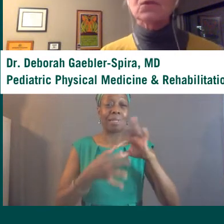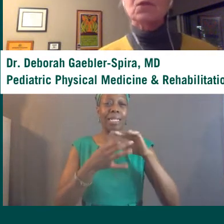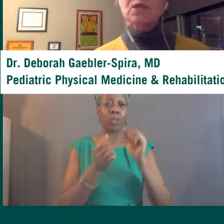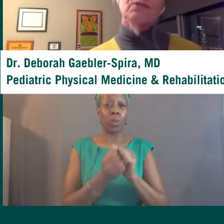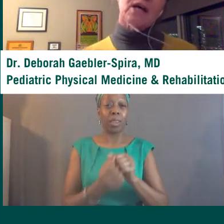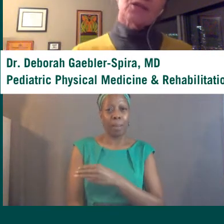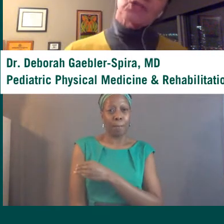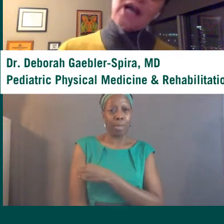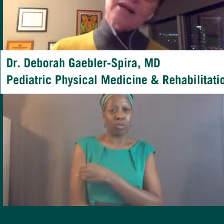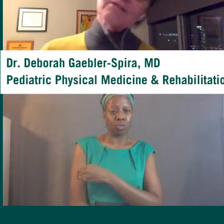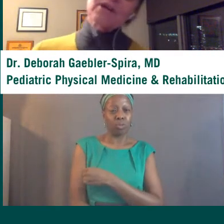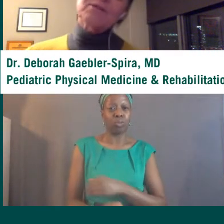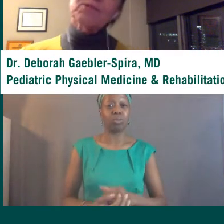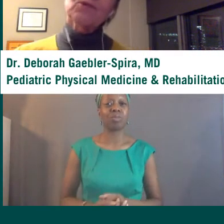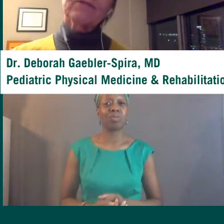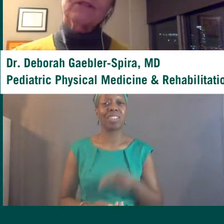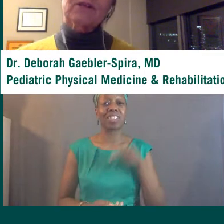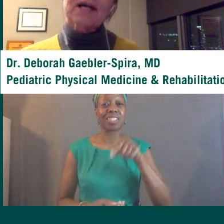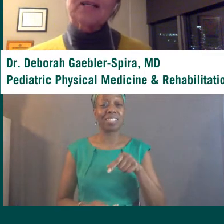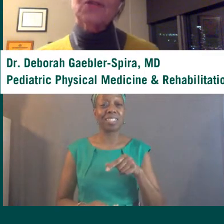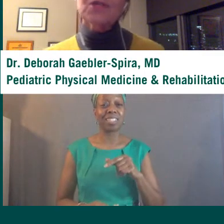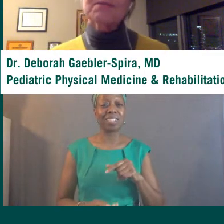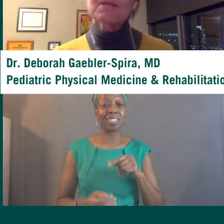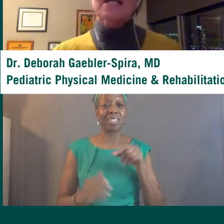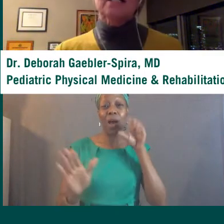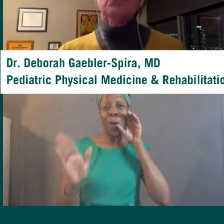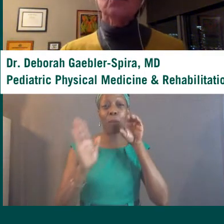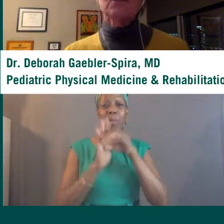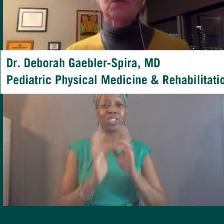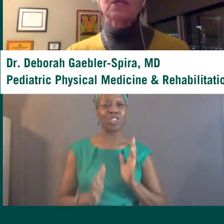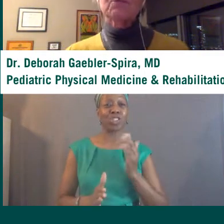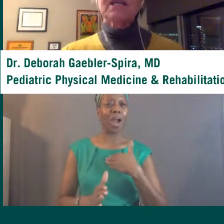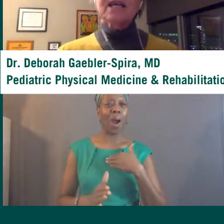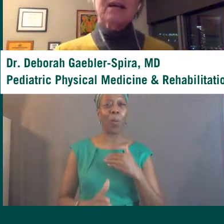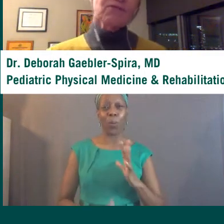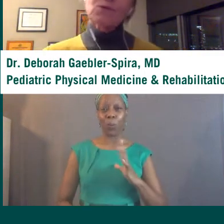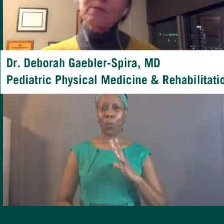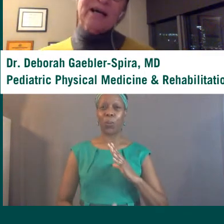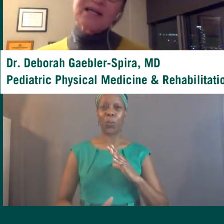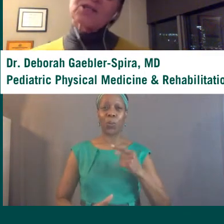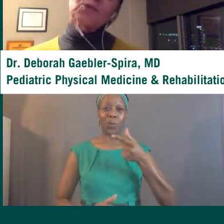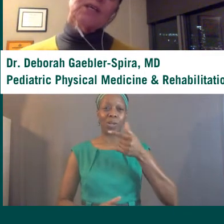This is a shot of our beautiful gym and you can see, we have robotics.